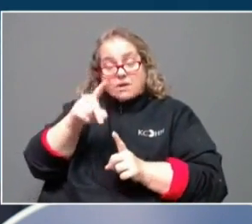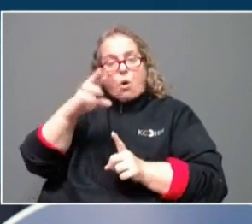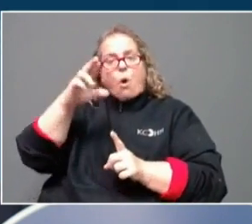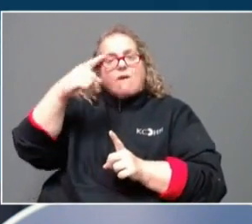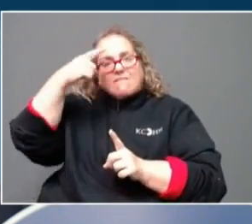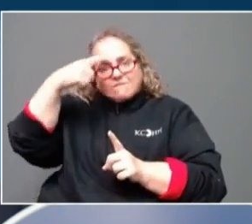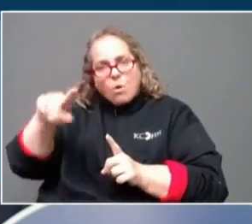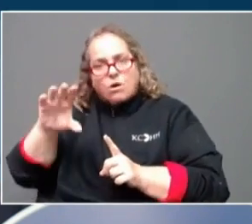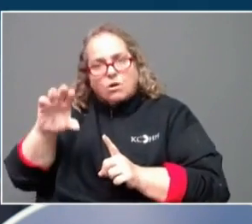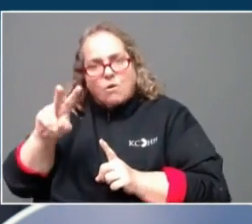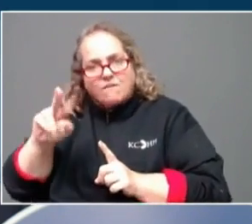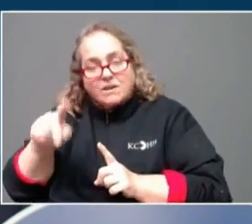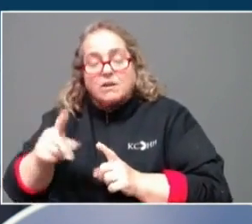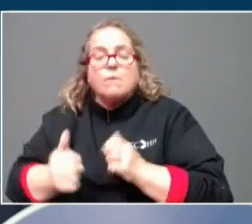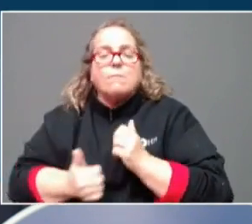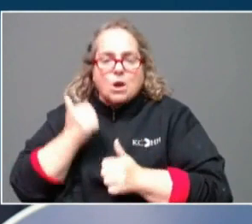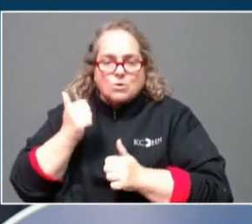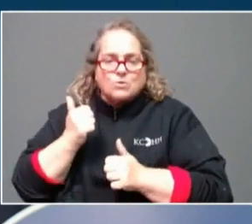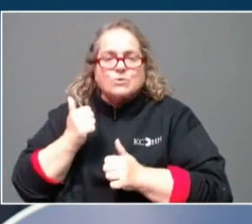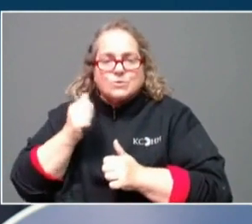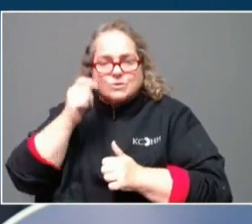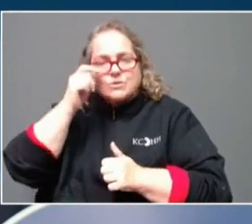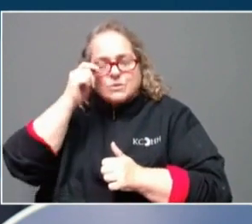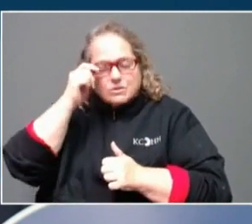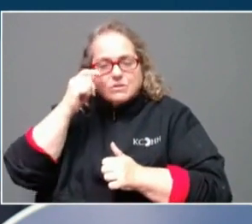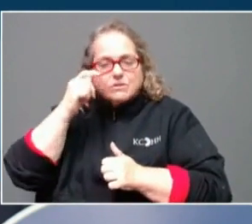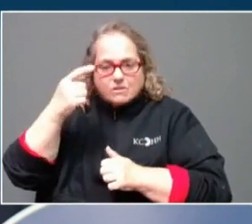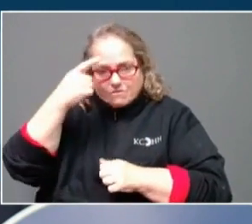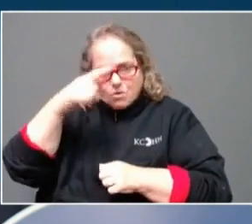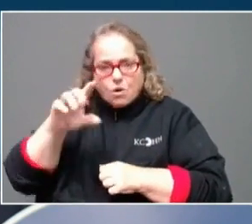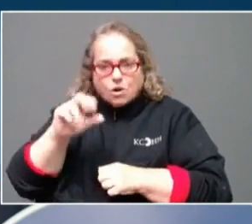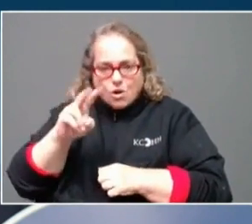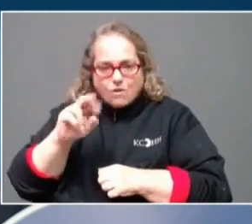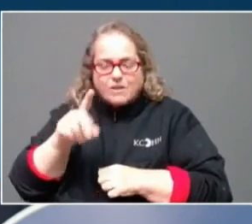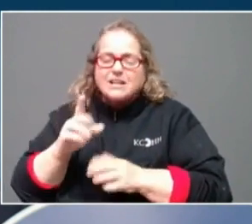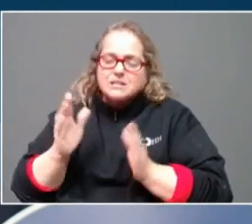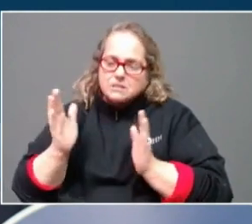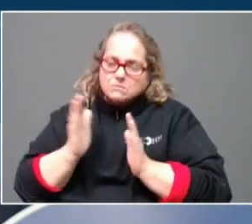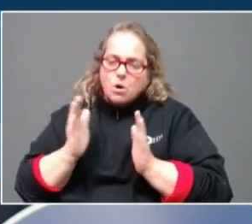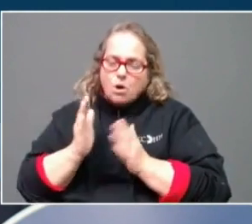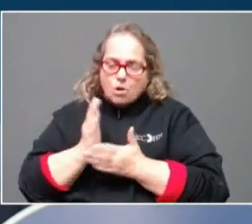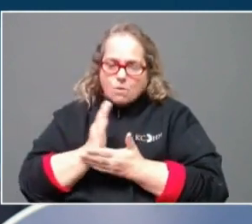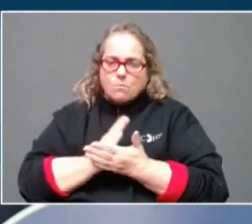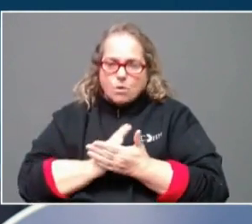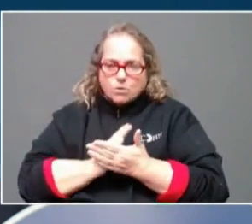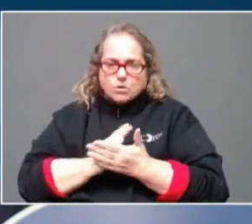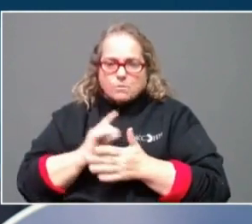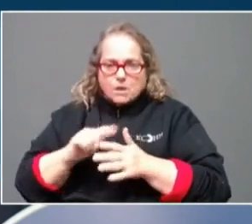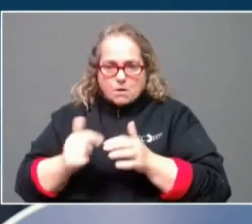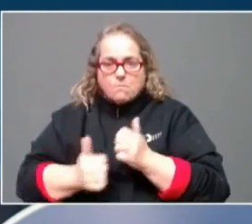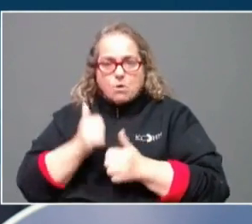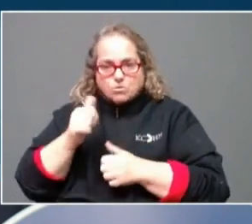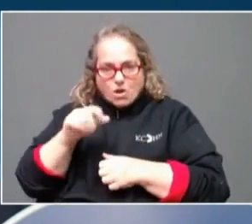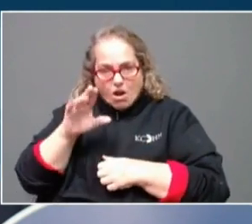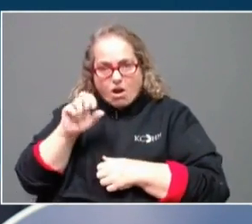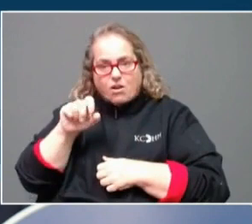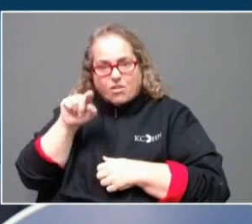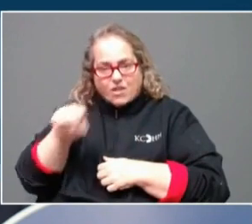a relatively smaller proportion. I don't have a number of specific figure to give you. But most of them are there because of covid? Not because they